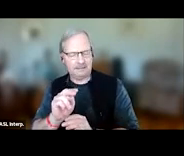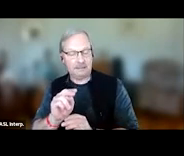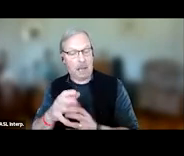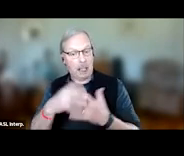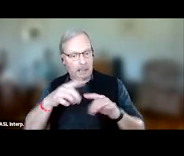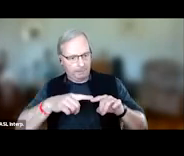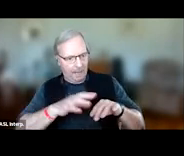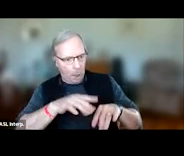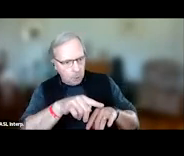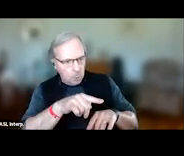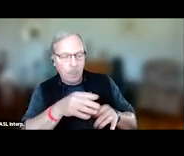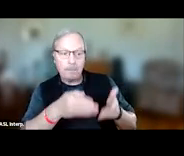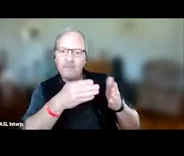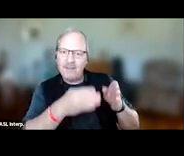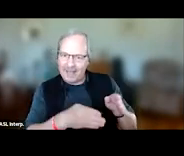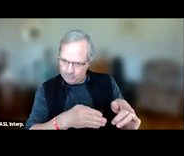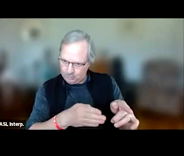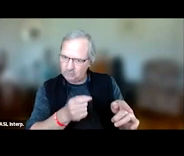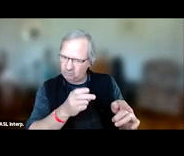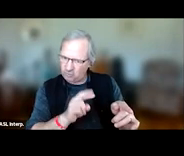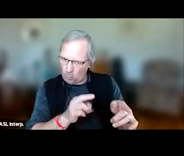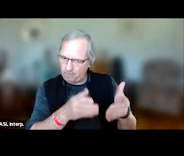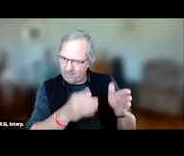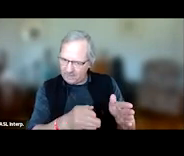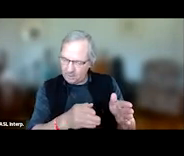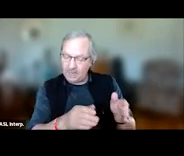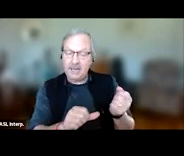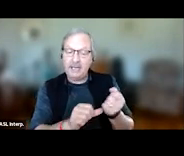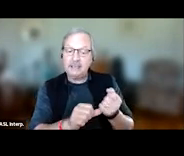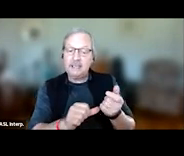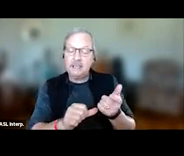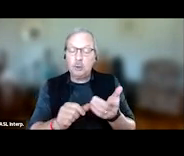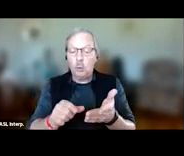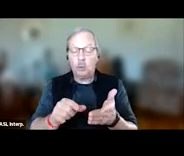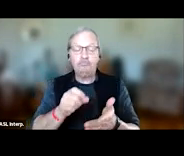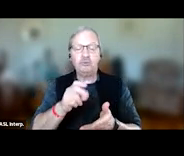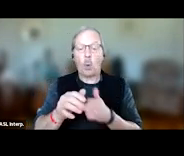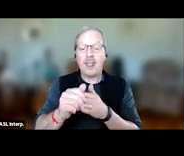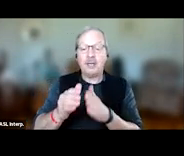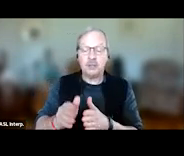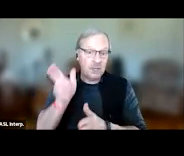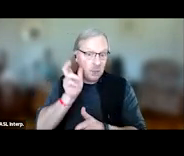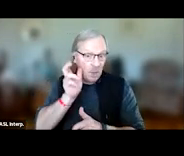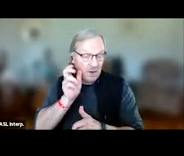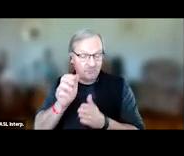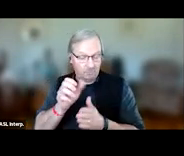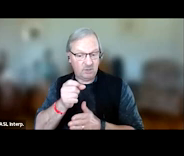the SOAR provider out there and the assistance of your SOAR leaders. And you'll hear from SOAR leaders today who help maintain